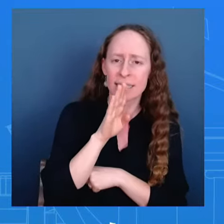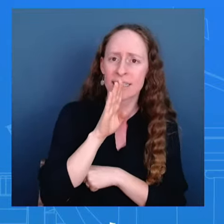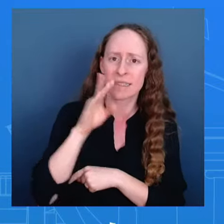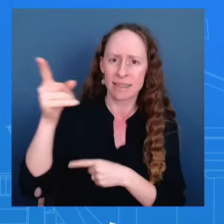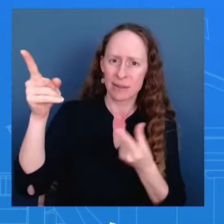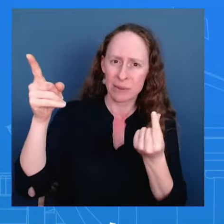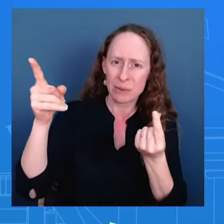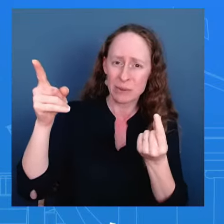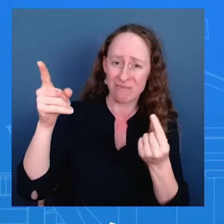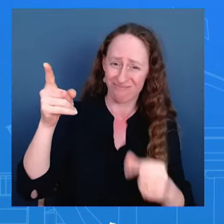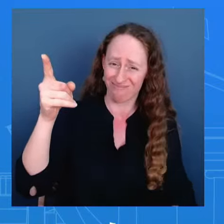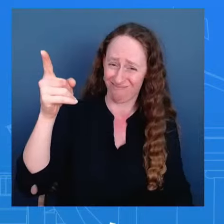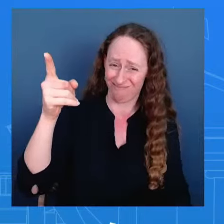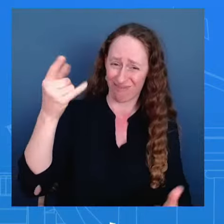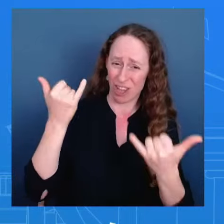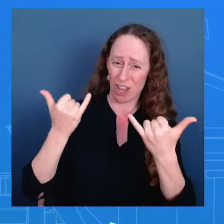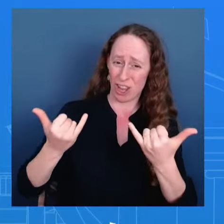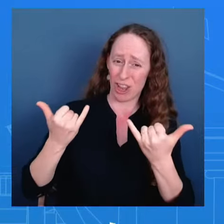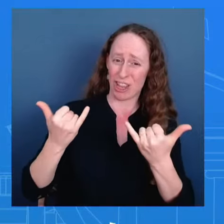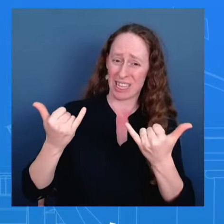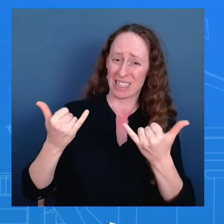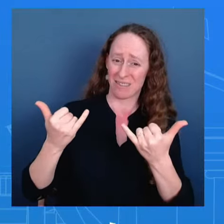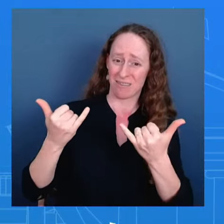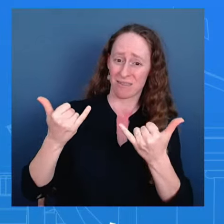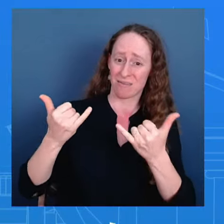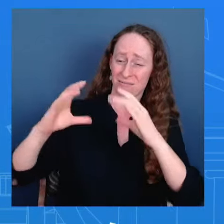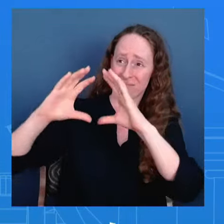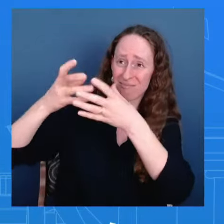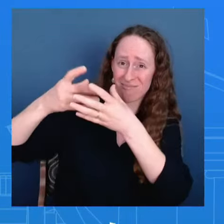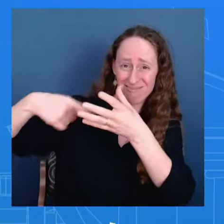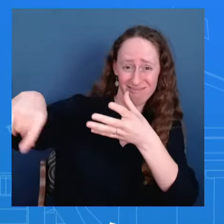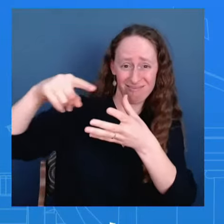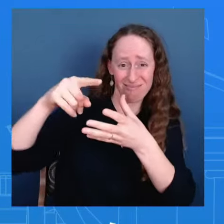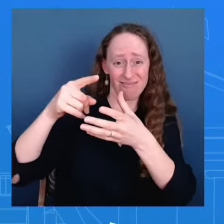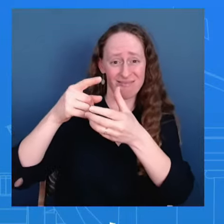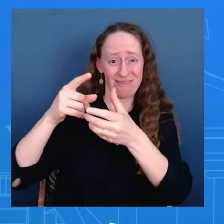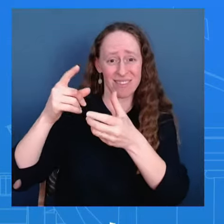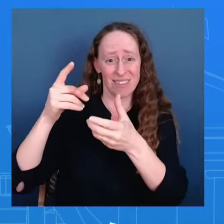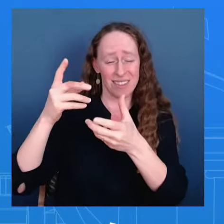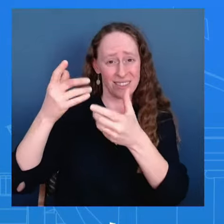And would he consider publicly supporting what some Democrats are calling for, which is reform of the Supreme Court,